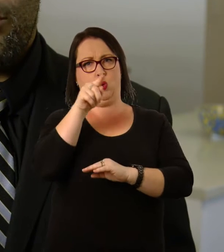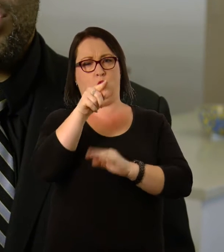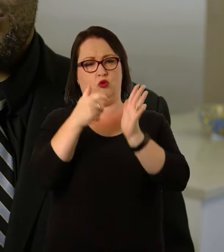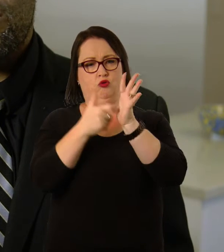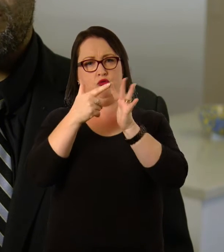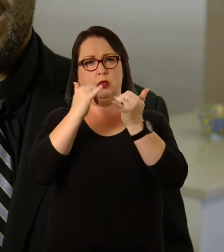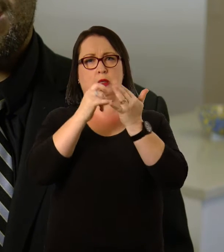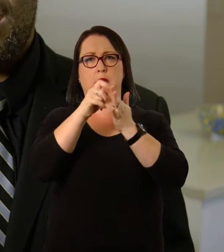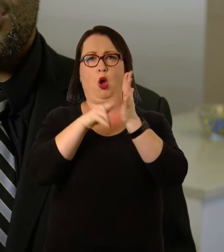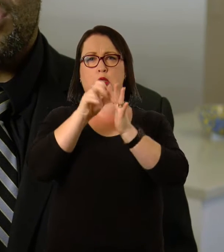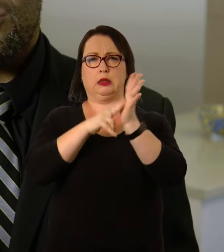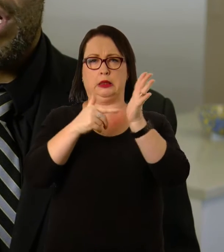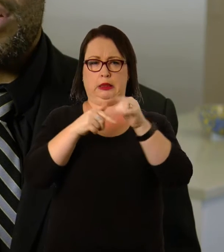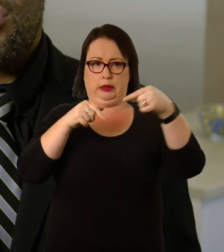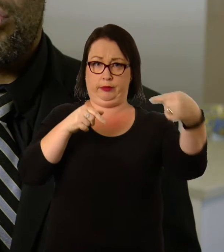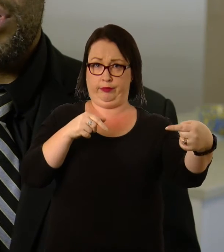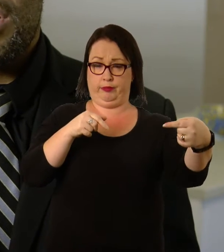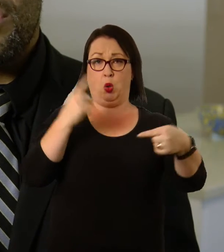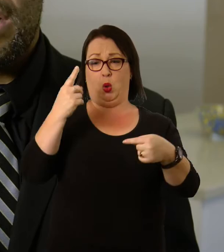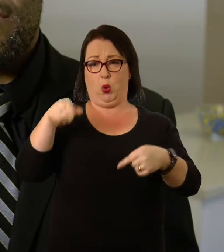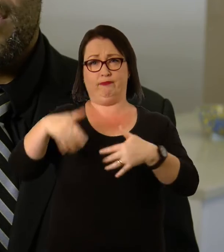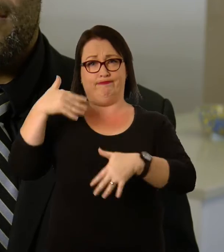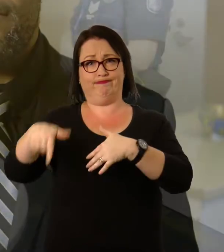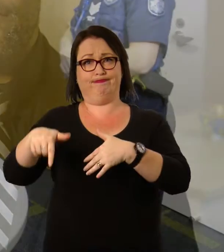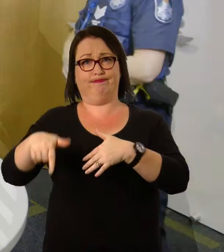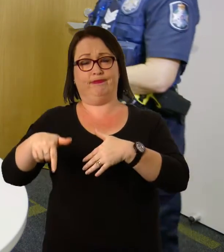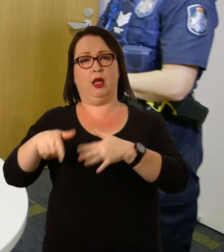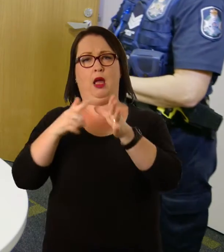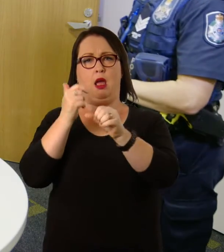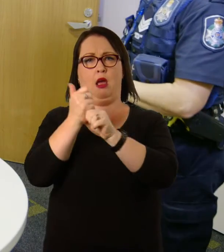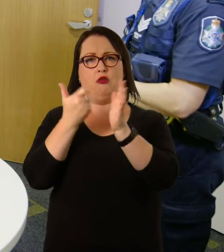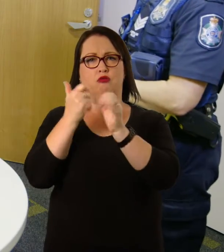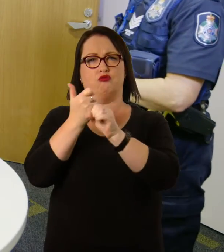The person who will be protected under the order is called the Aggrieved.